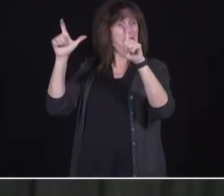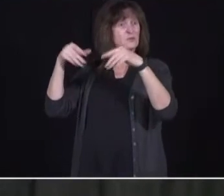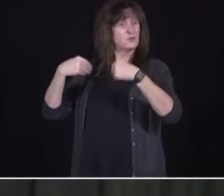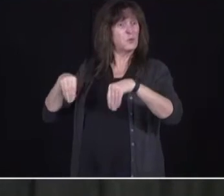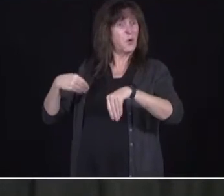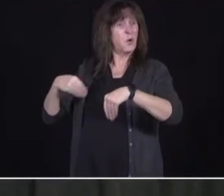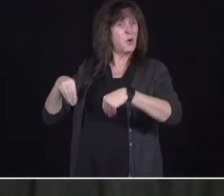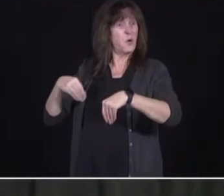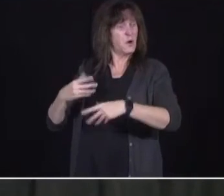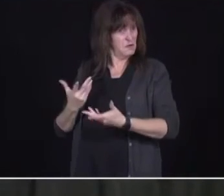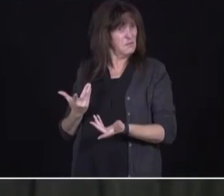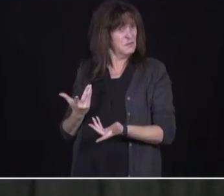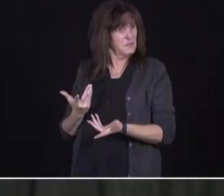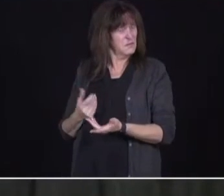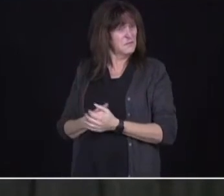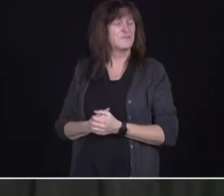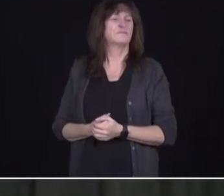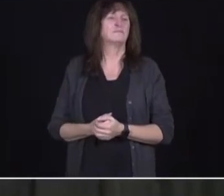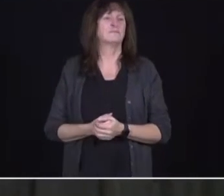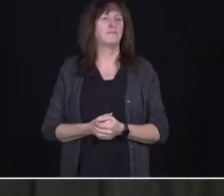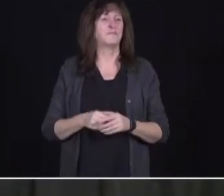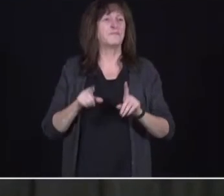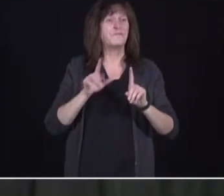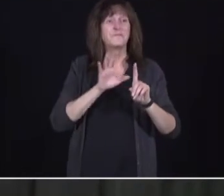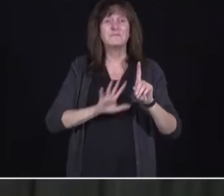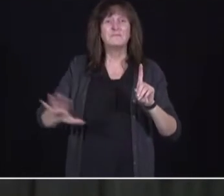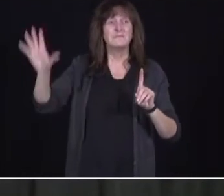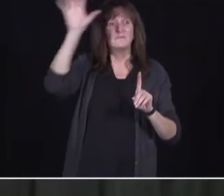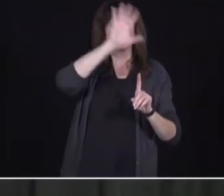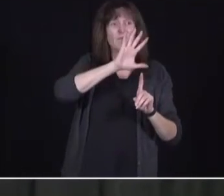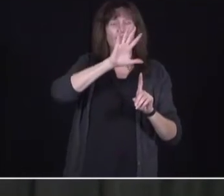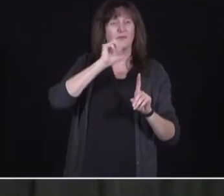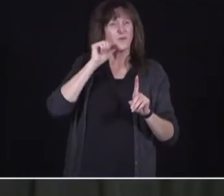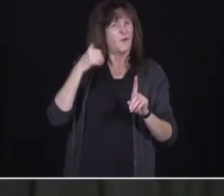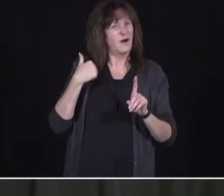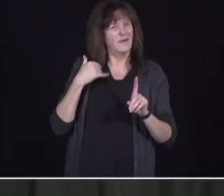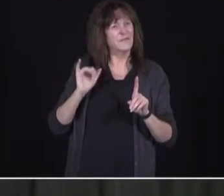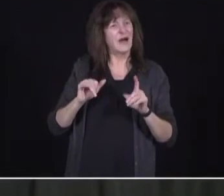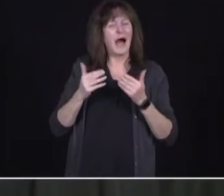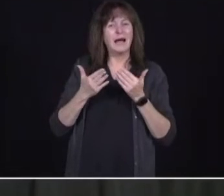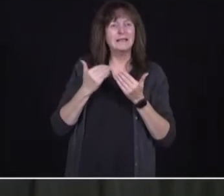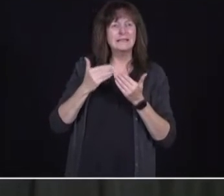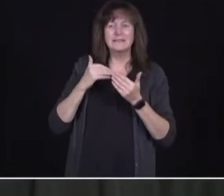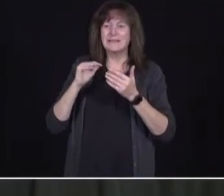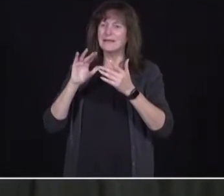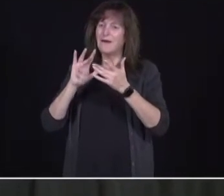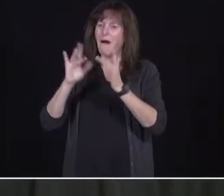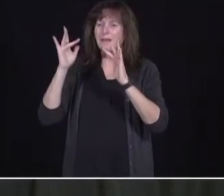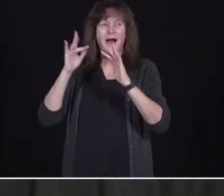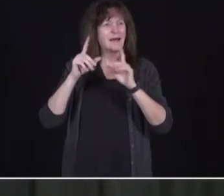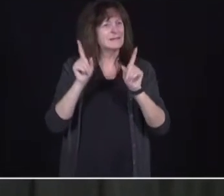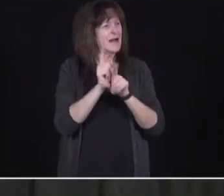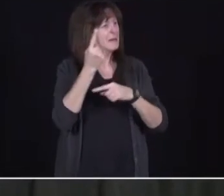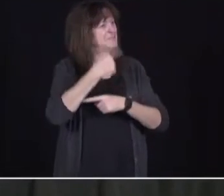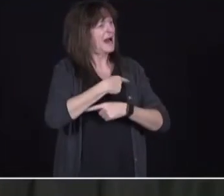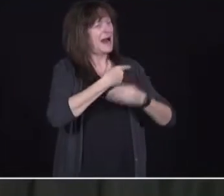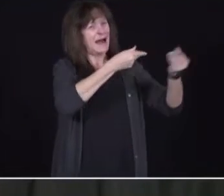But that is not the case for the vast majority of Ontario there. Is no same-day deliver risk so we need to